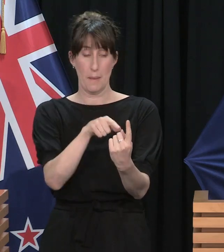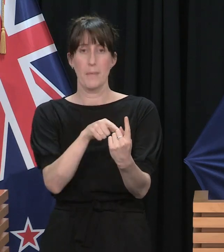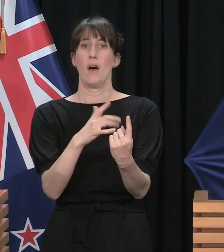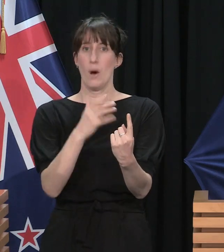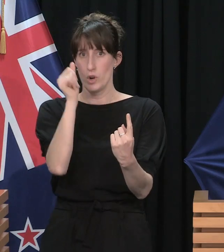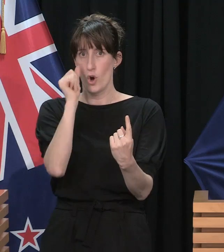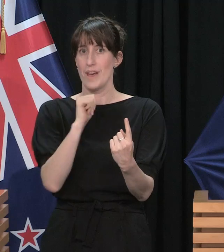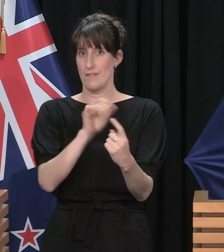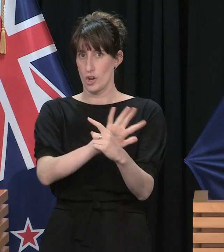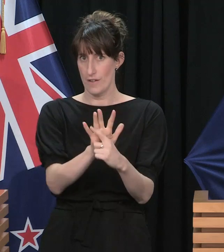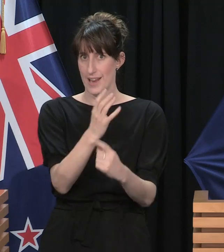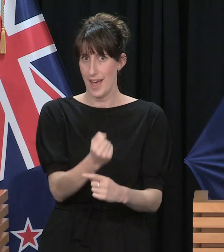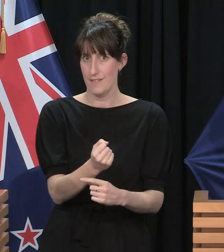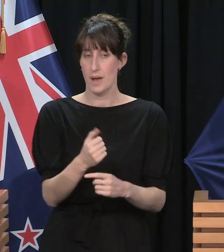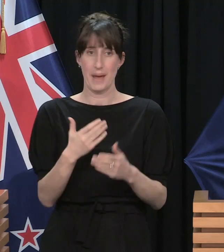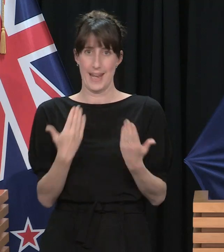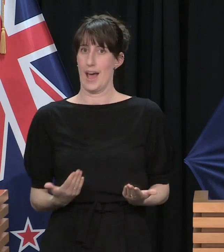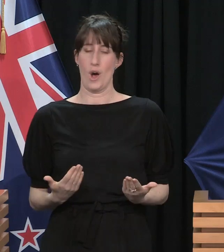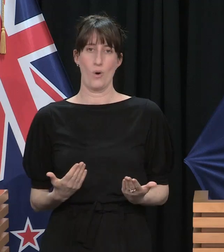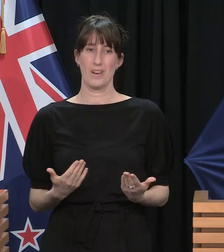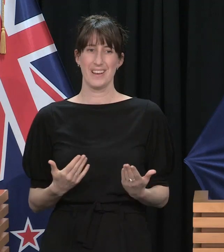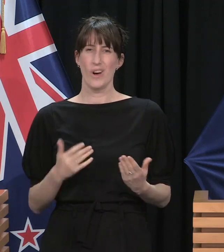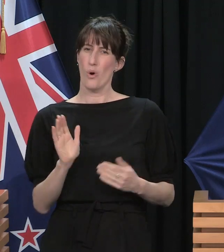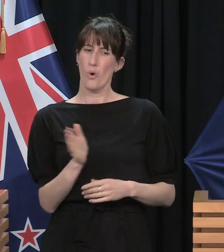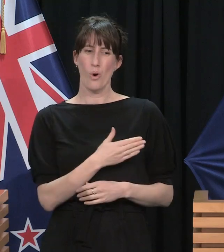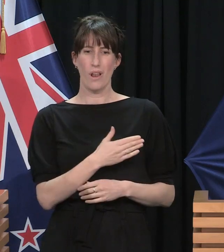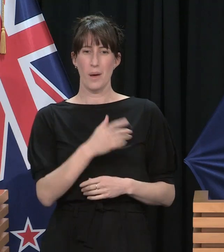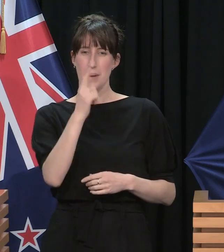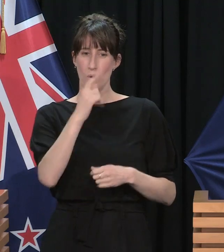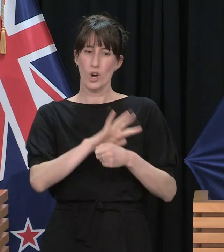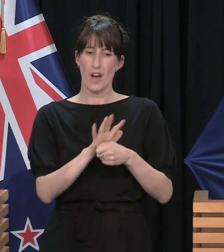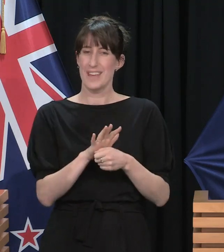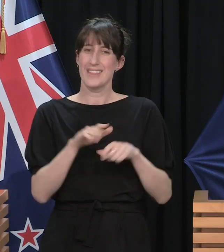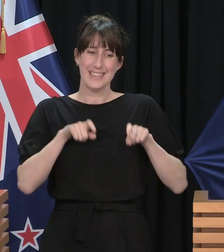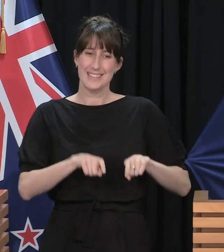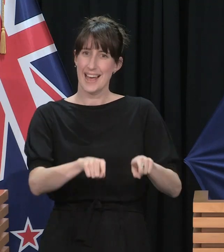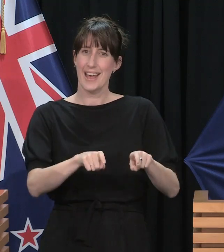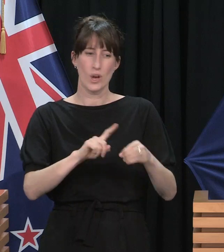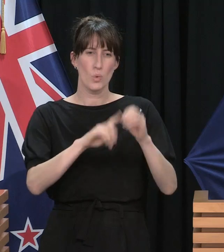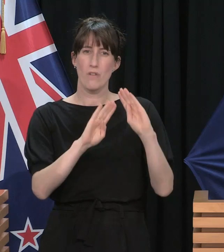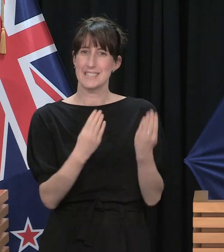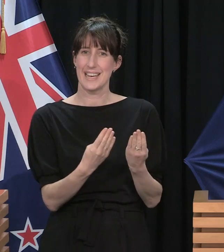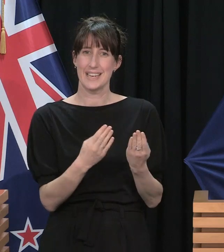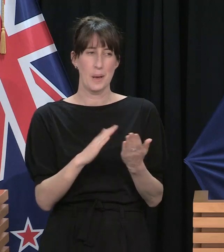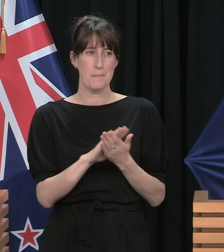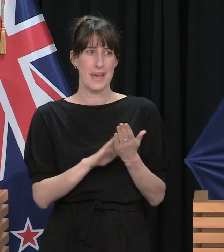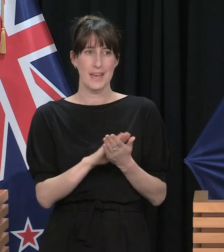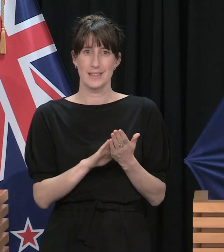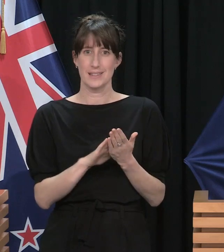information given that, under the circumstances, currently all our cases are in managed isolation and quarantine. We